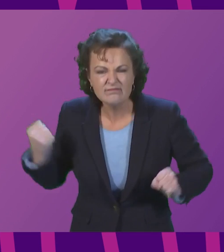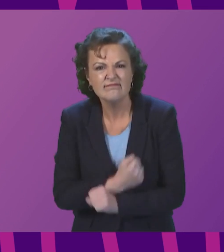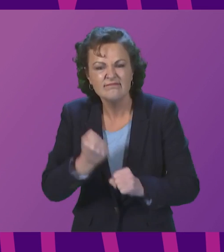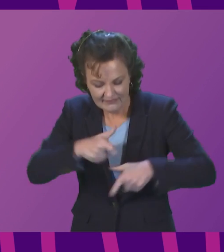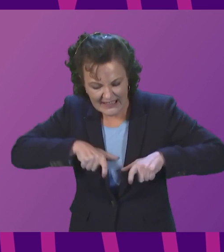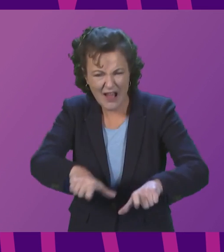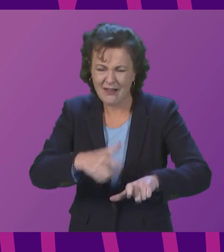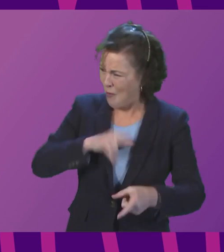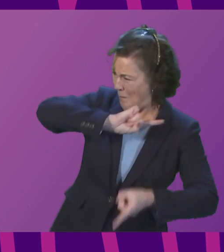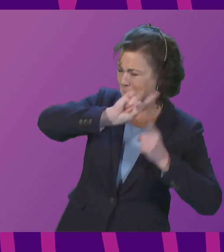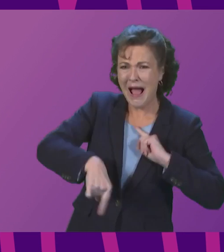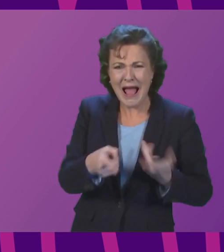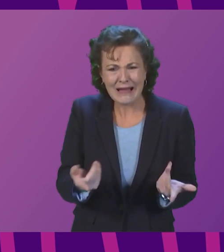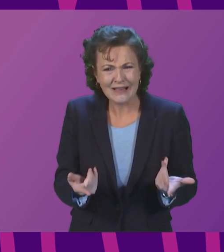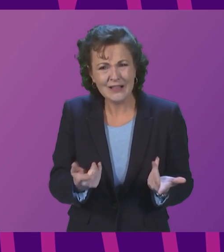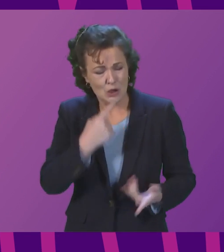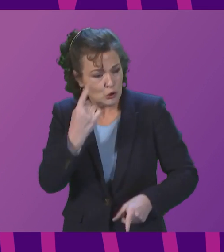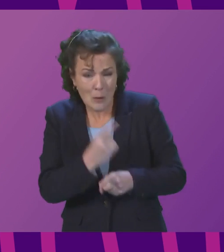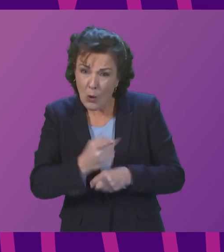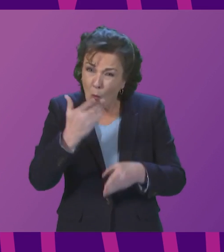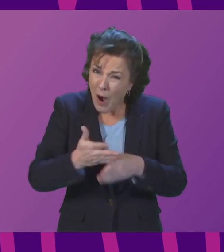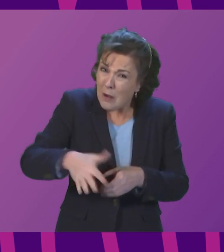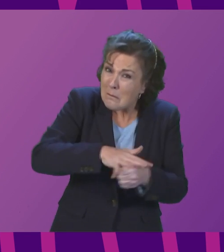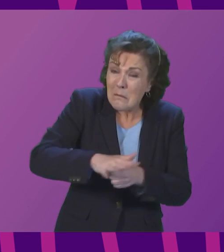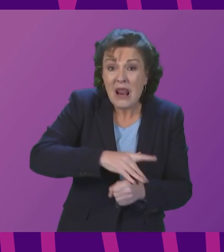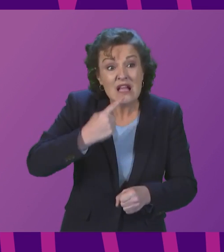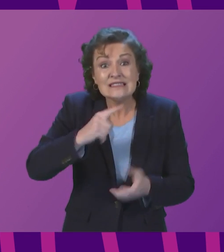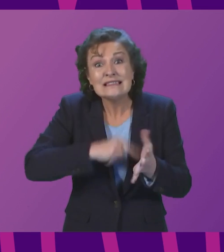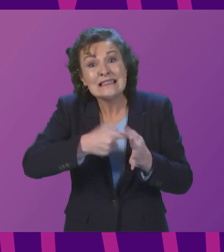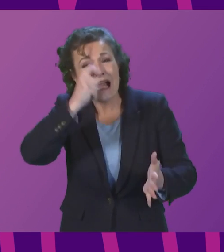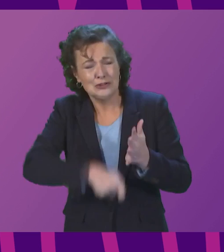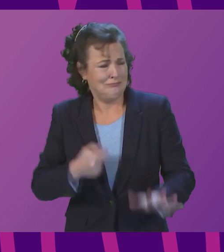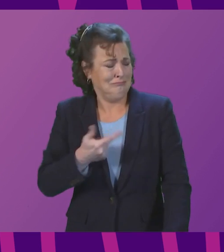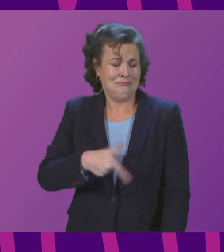Going back to the workplace charging issue, I think that, from listening to Douglas Ross,